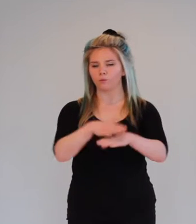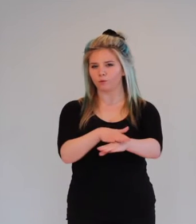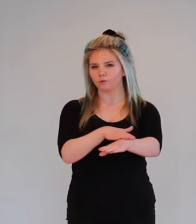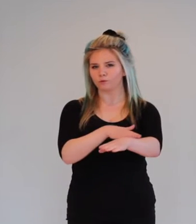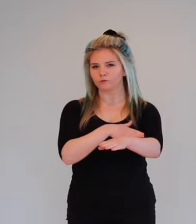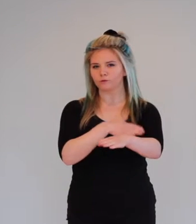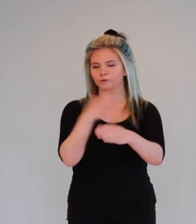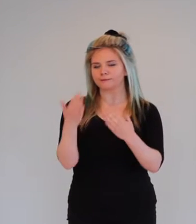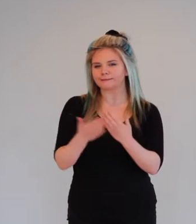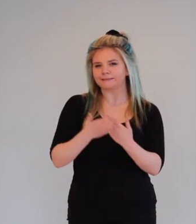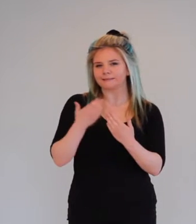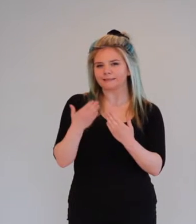allowing the body to soften